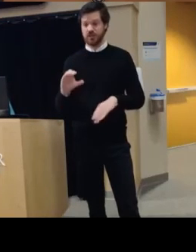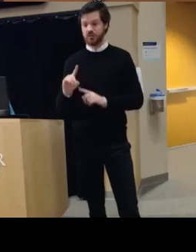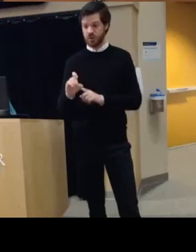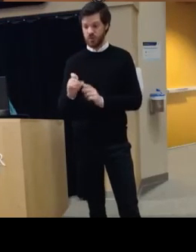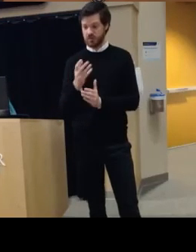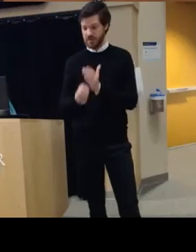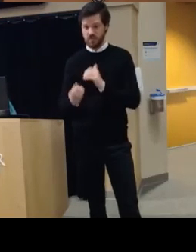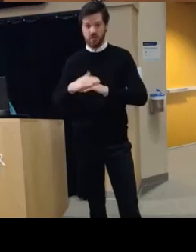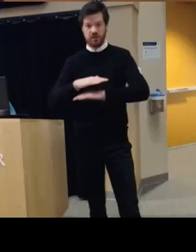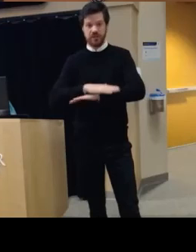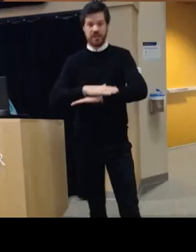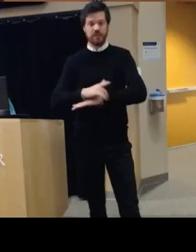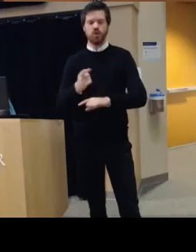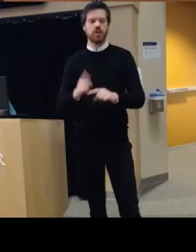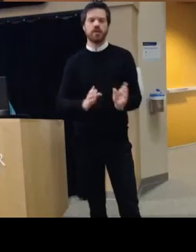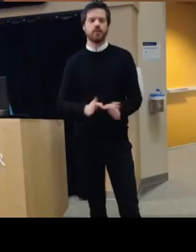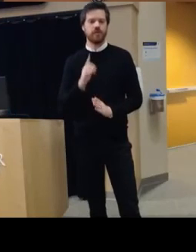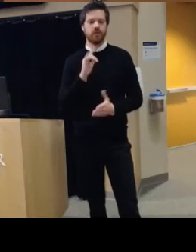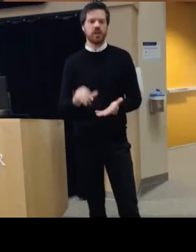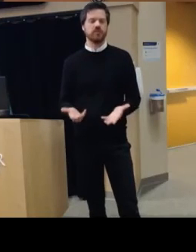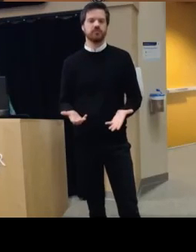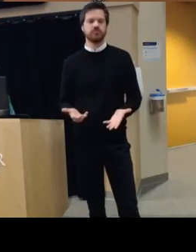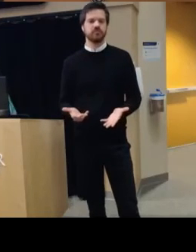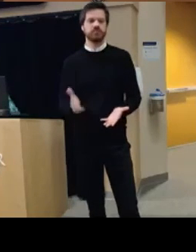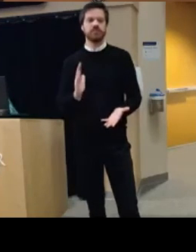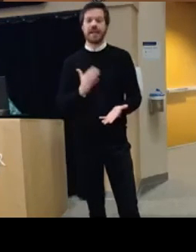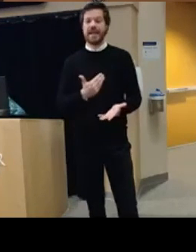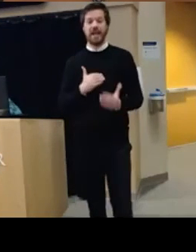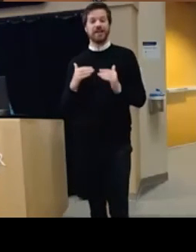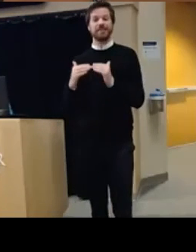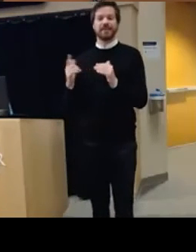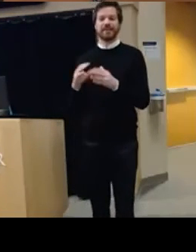there is nothing that prepares you for that the team for that as our colleague said EVS who was